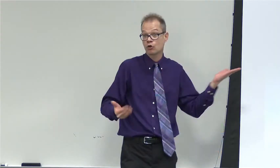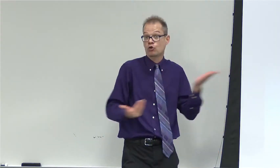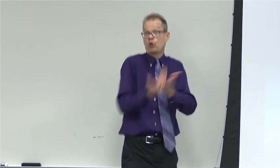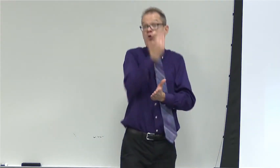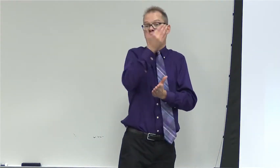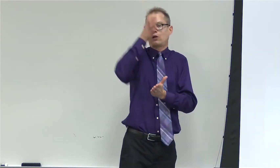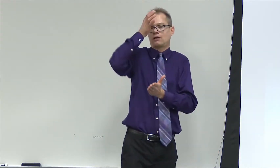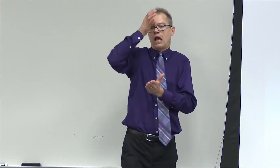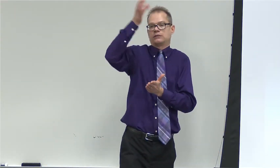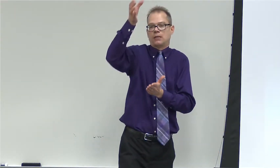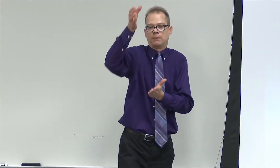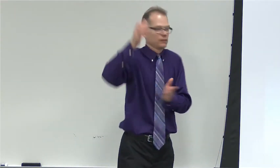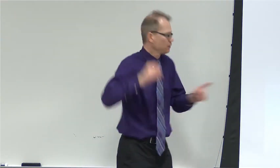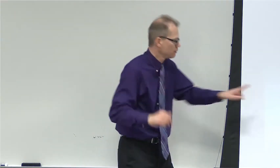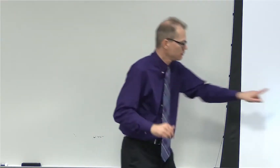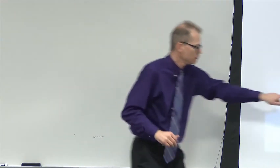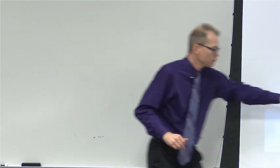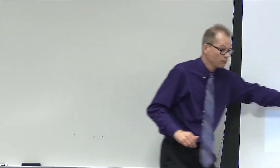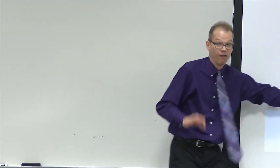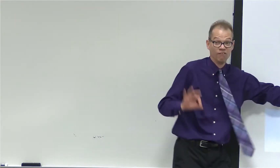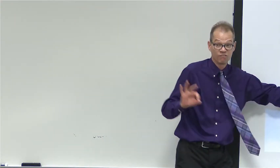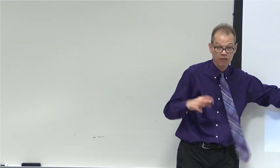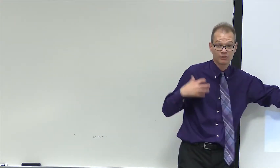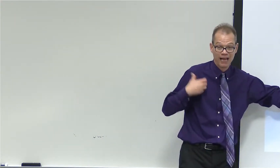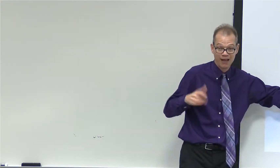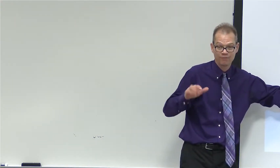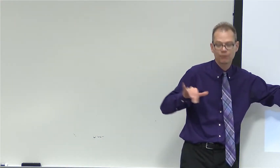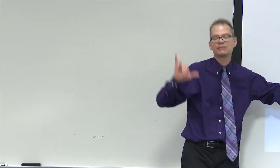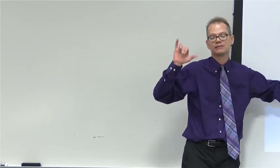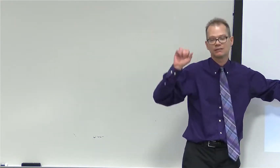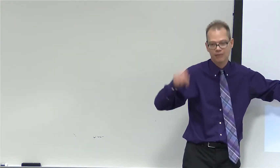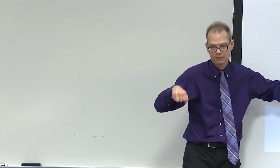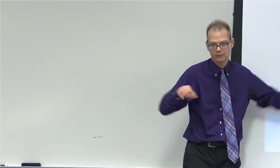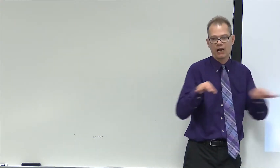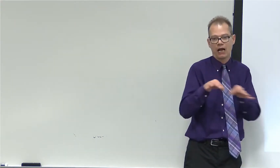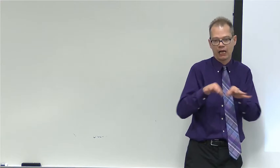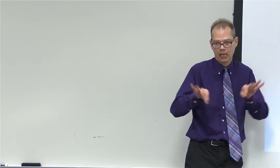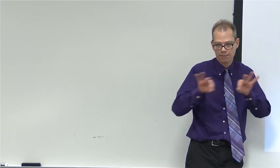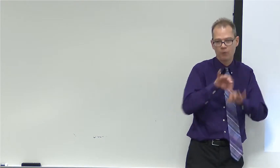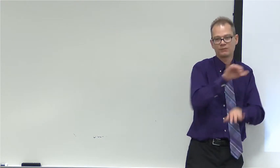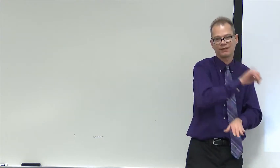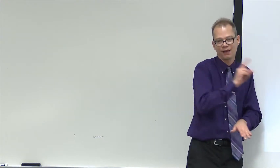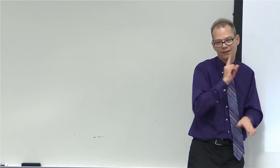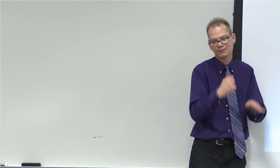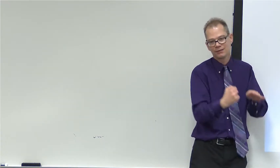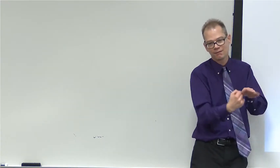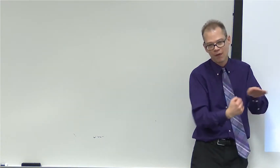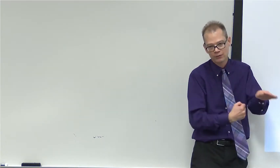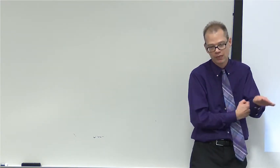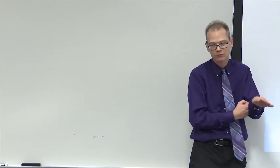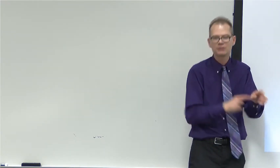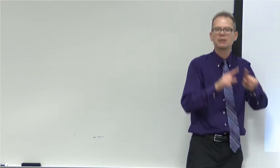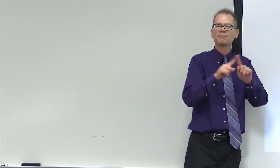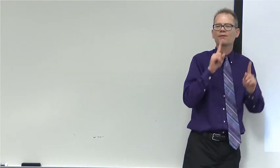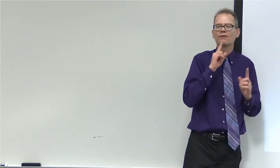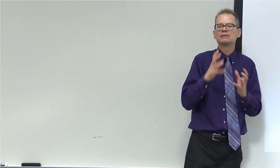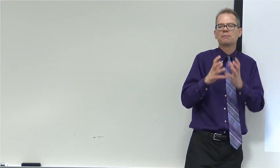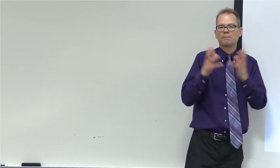So here is a newer concept. Starting with functional health literacy is very important. It is foundational.